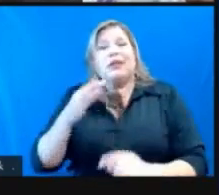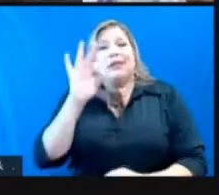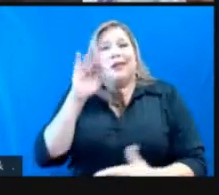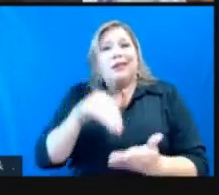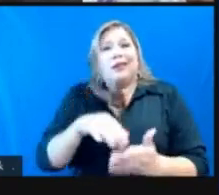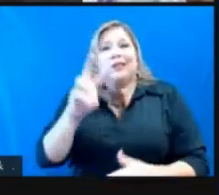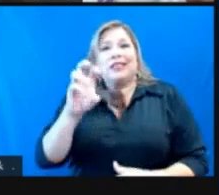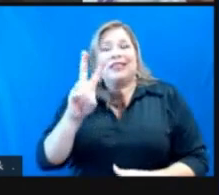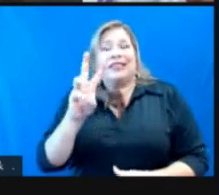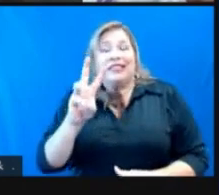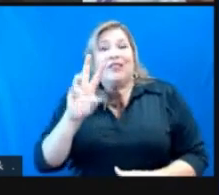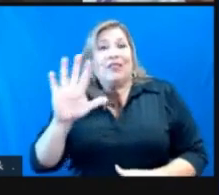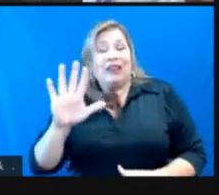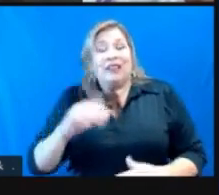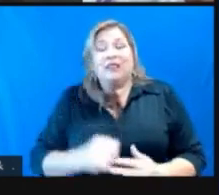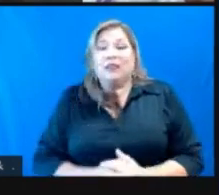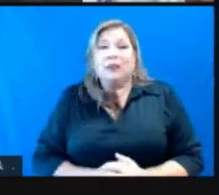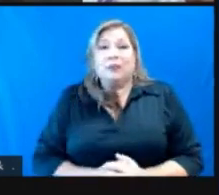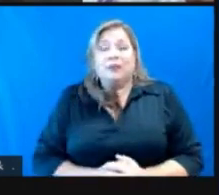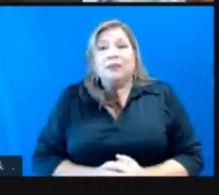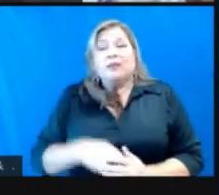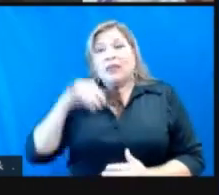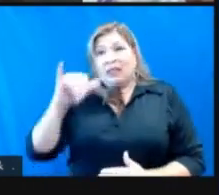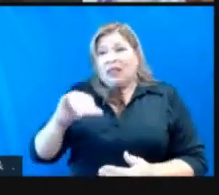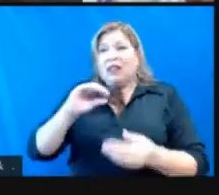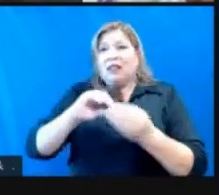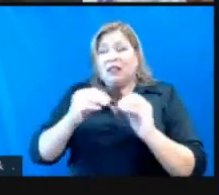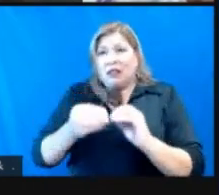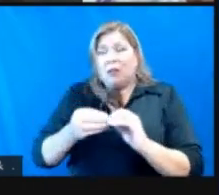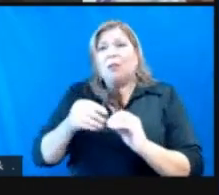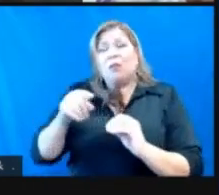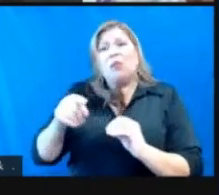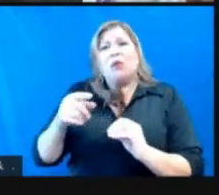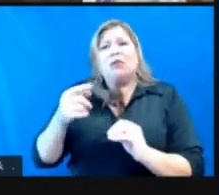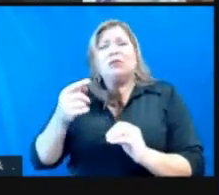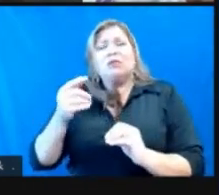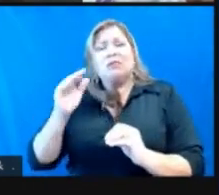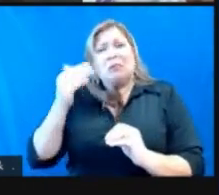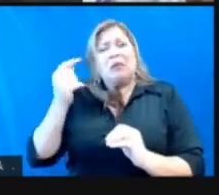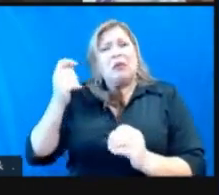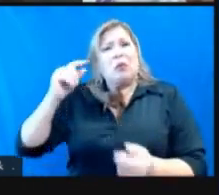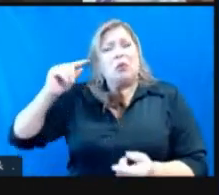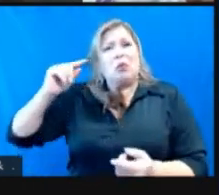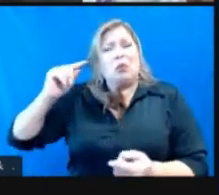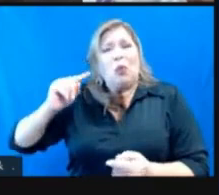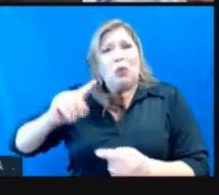a lower than recent numbers of tests reported. We had been reporting upwards